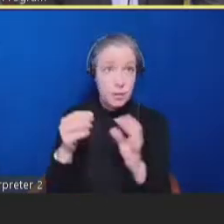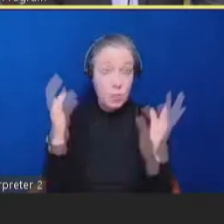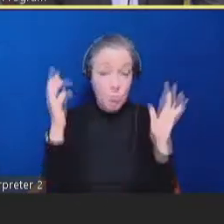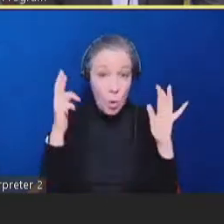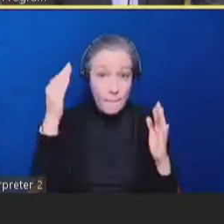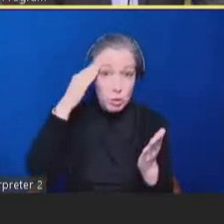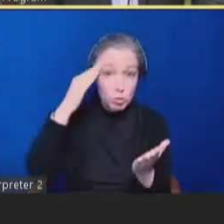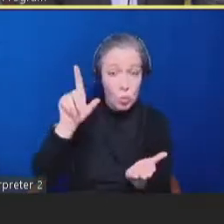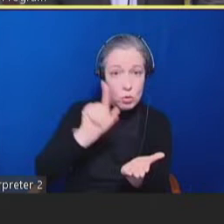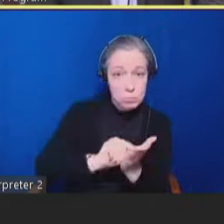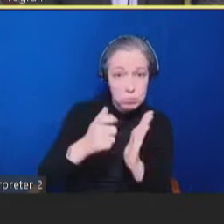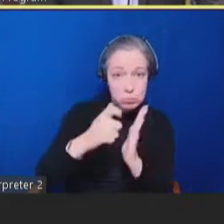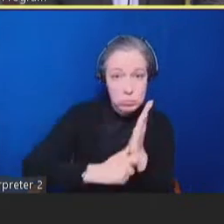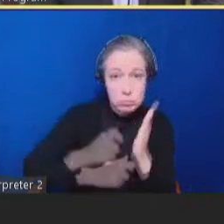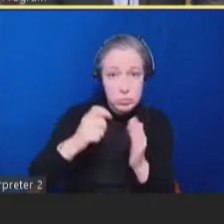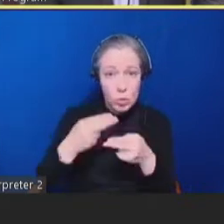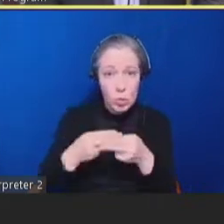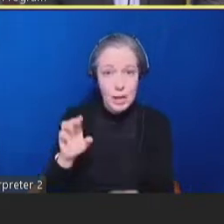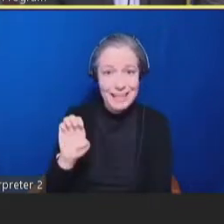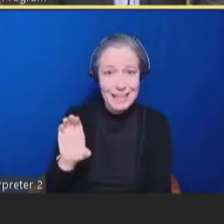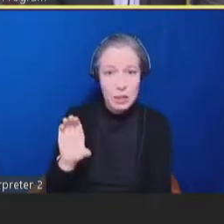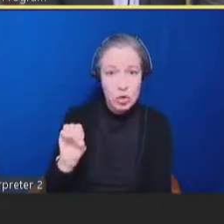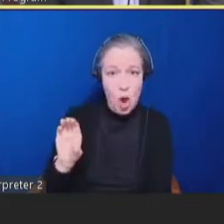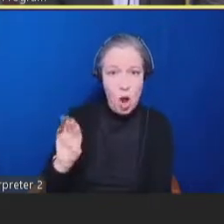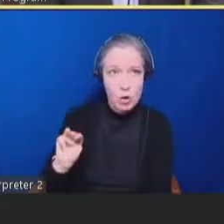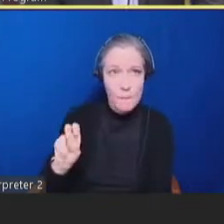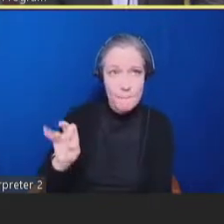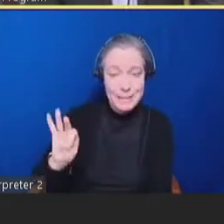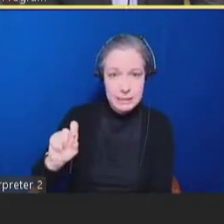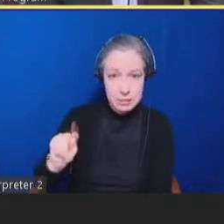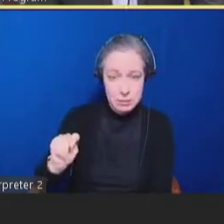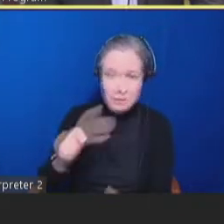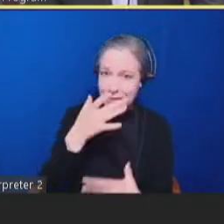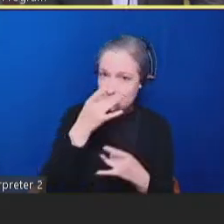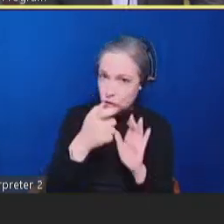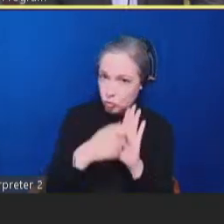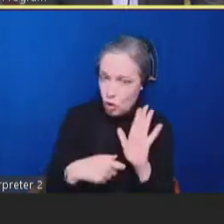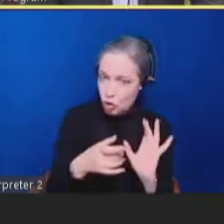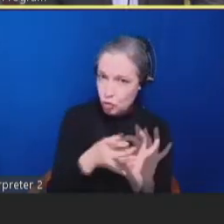there's an interesting article this week about AI and science. I encourage people to read.